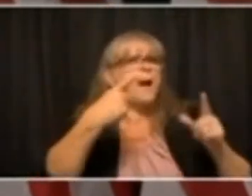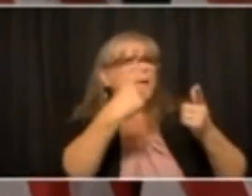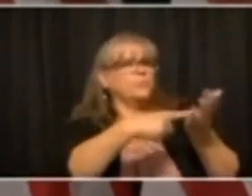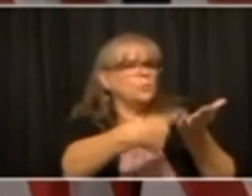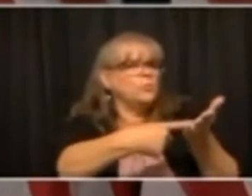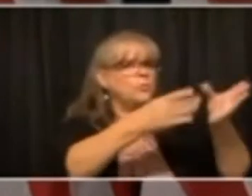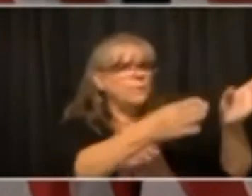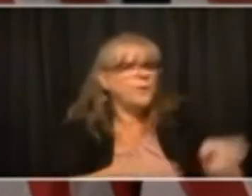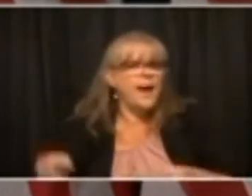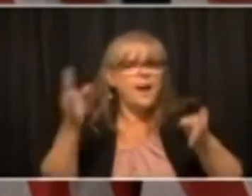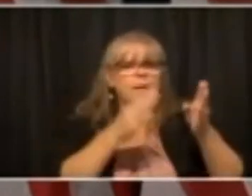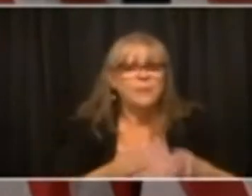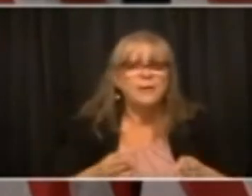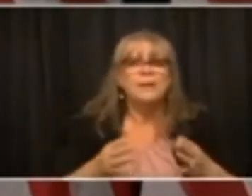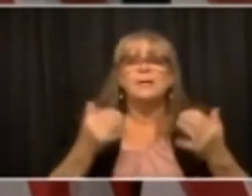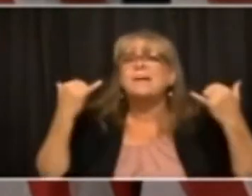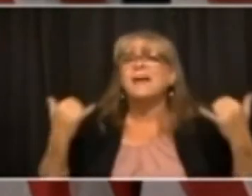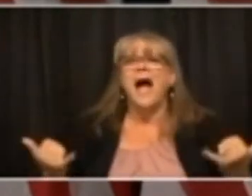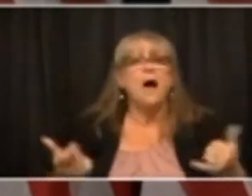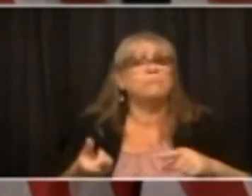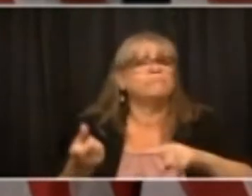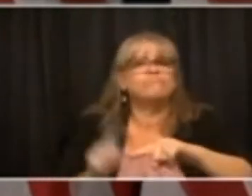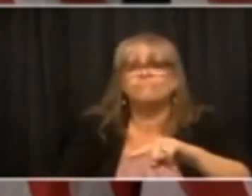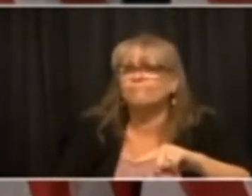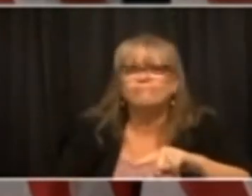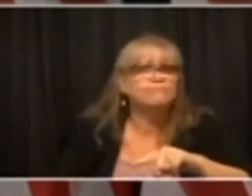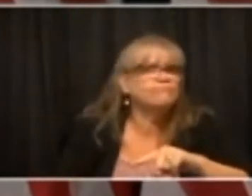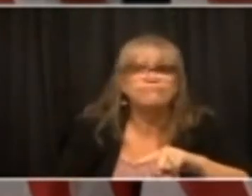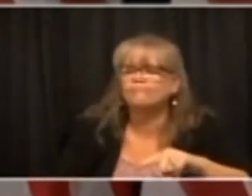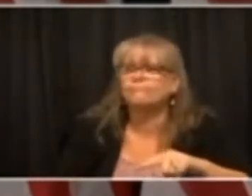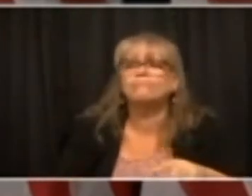well now it's done all via radio communication so you don't